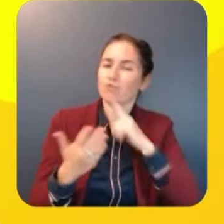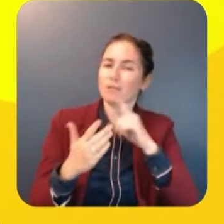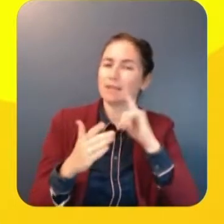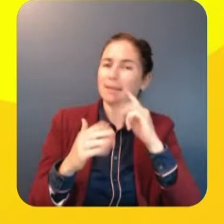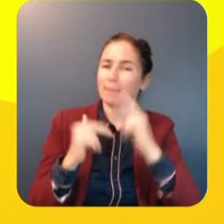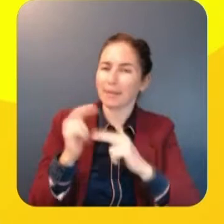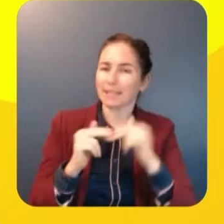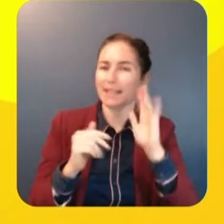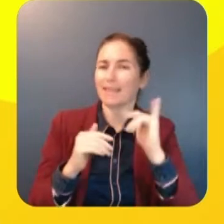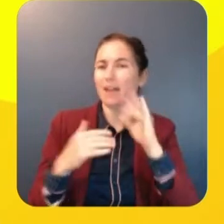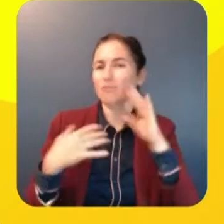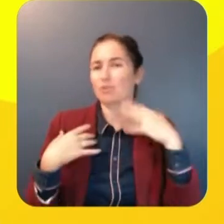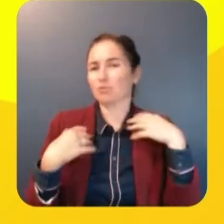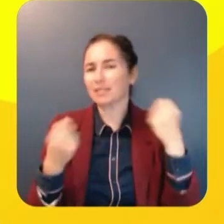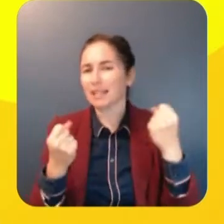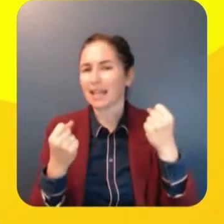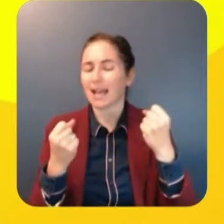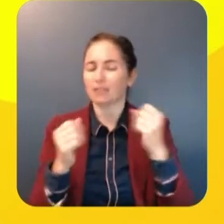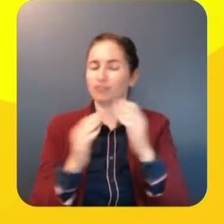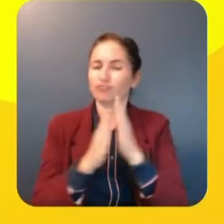engaged and energized team of collaborative people